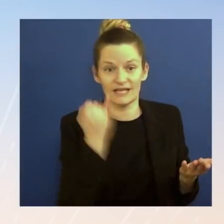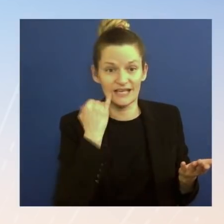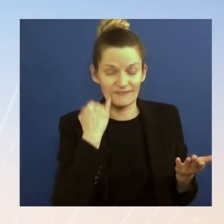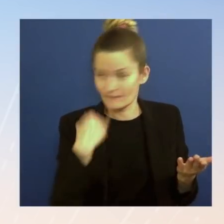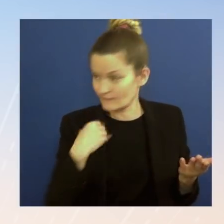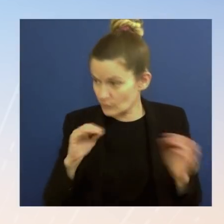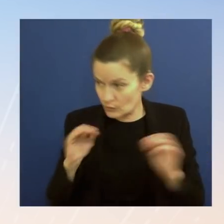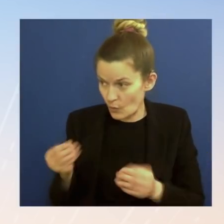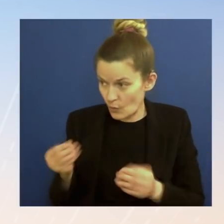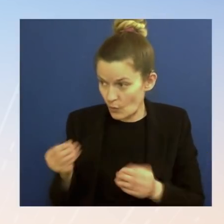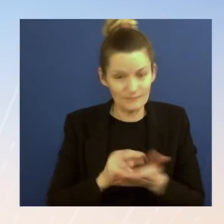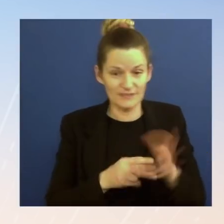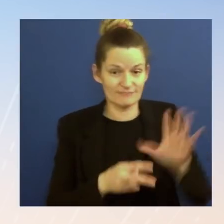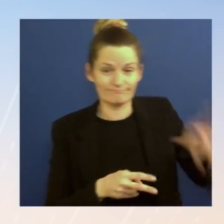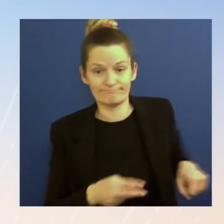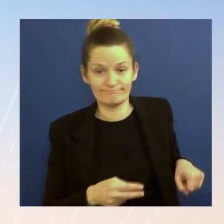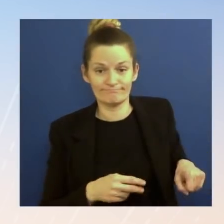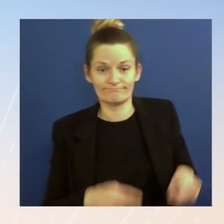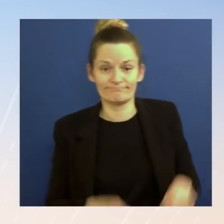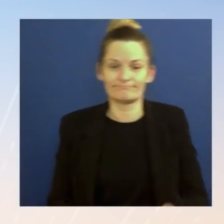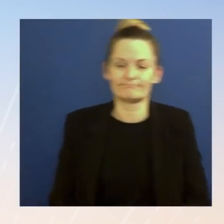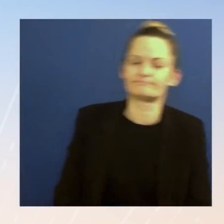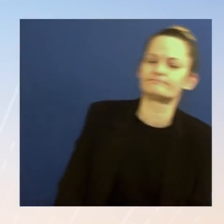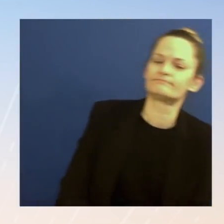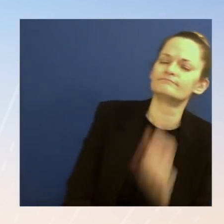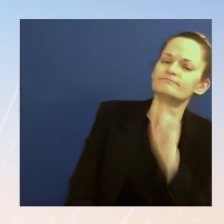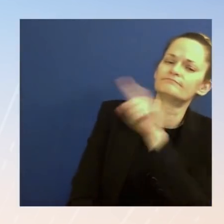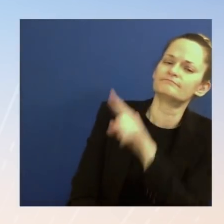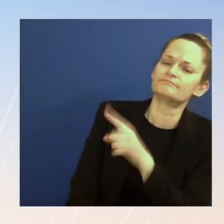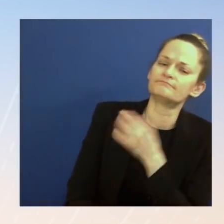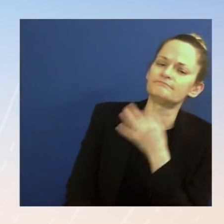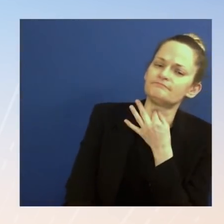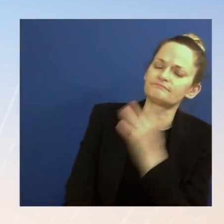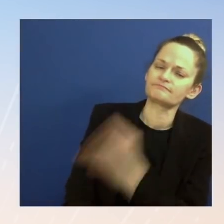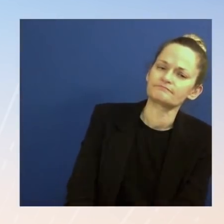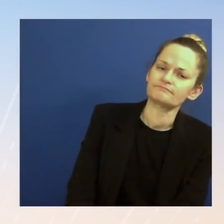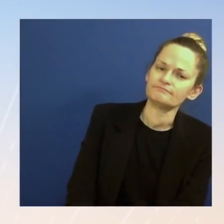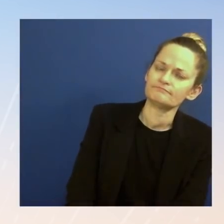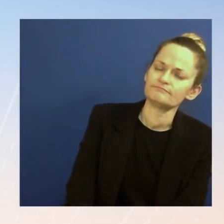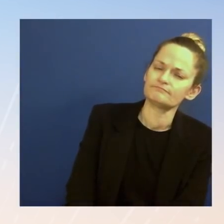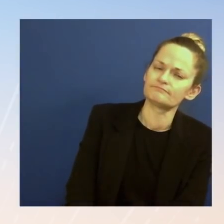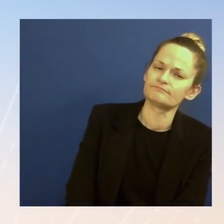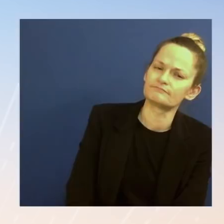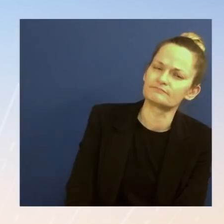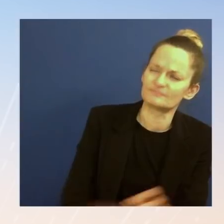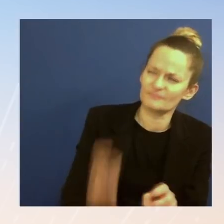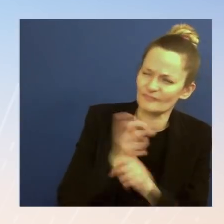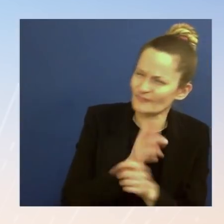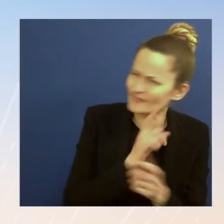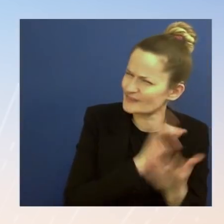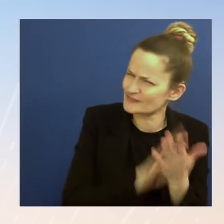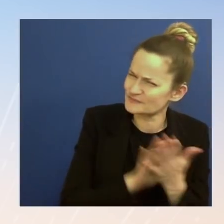about the HRSA program that reimburses from uninsured funds. You guys previously said that would end this month. Is that timeline still there? I mean, is that --